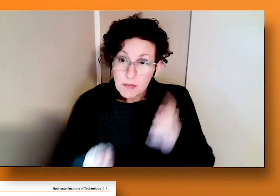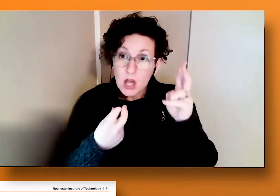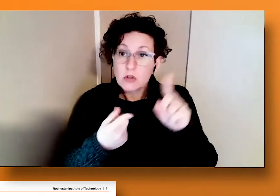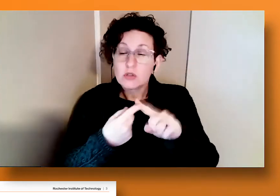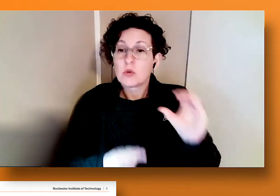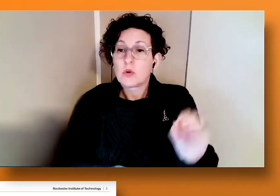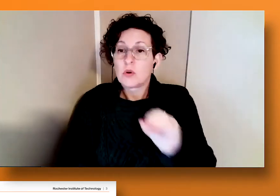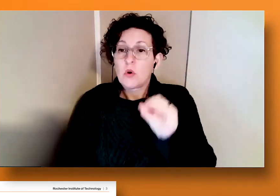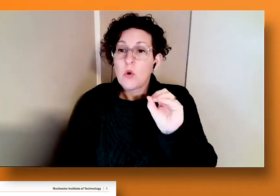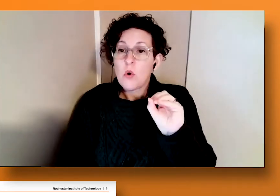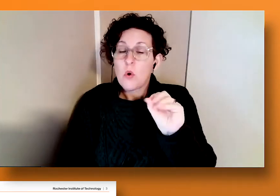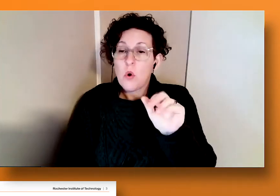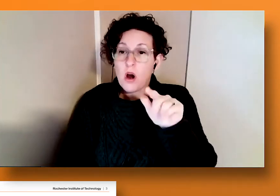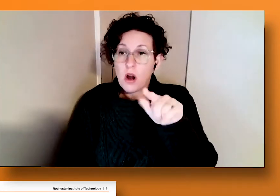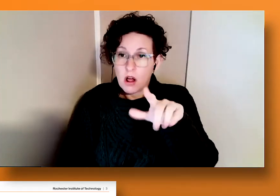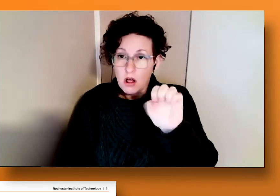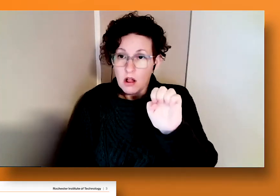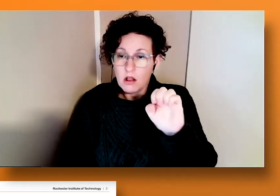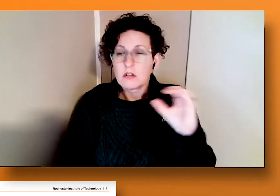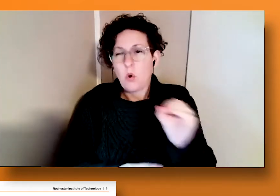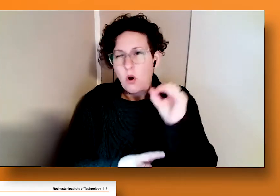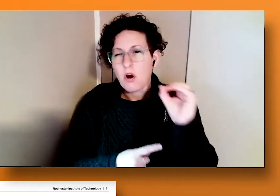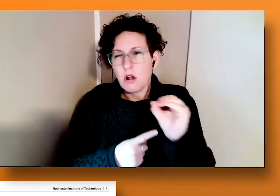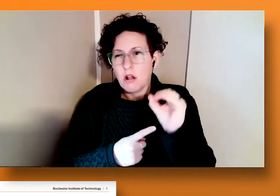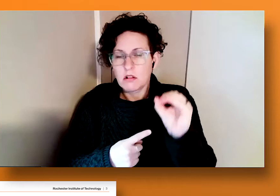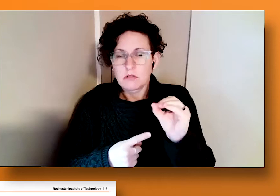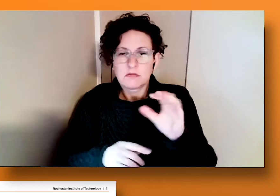which is the system that we use here at RIT.